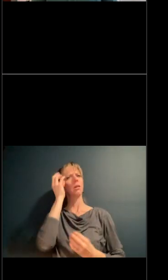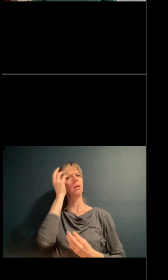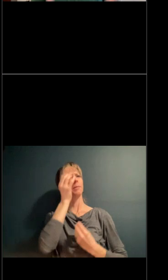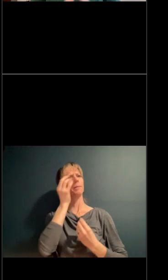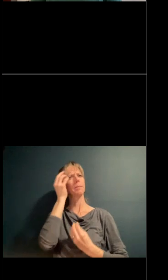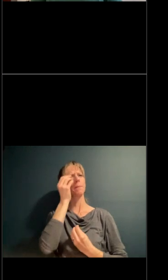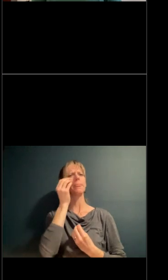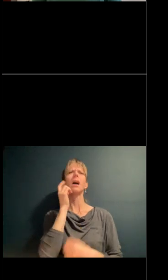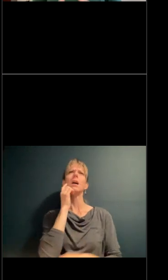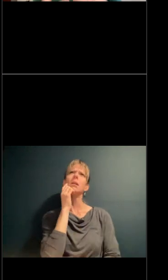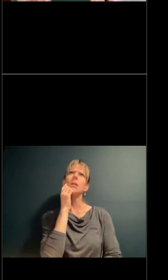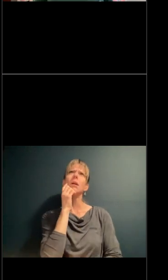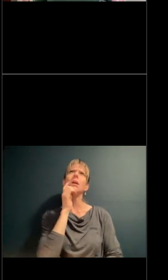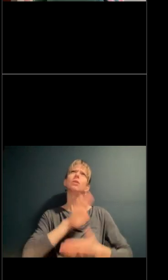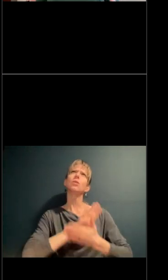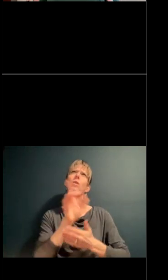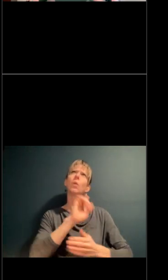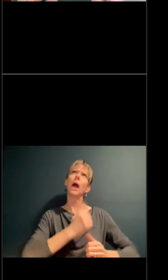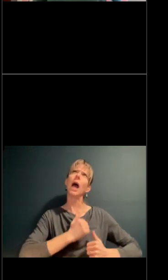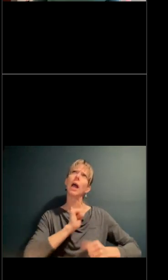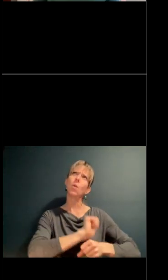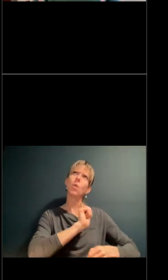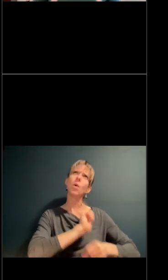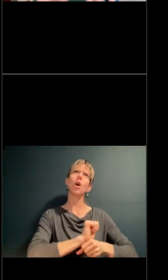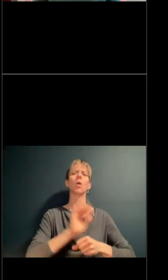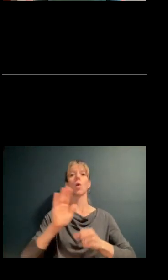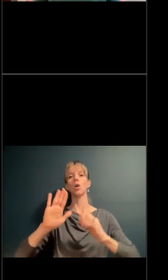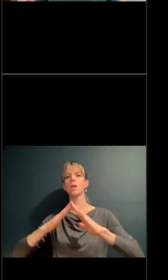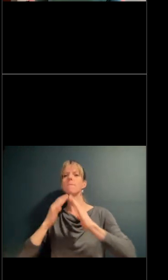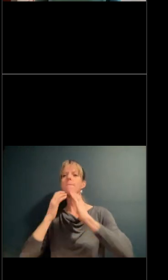schools you work in, or the communities you care about and are trying to change.